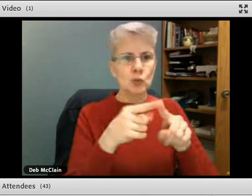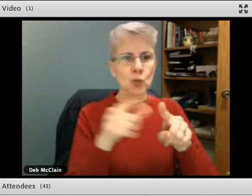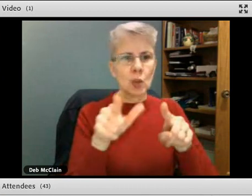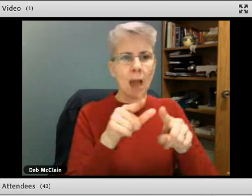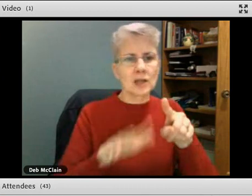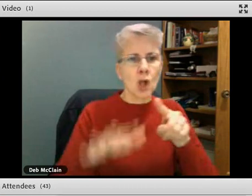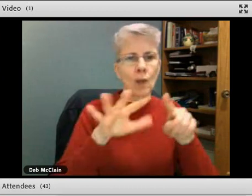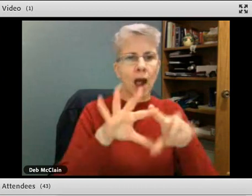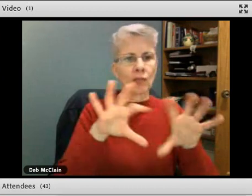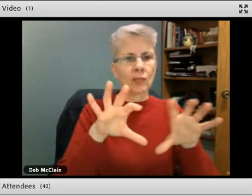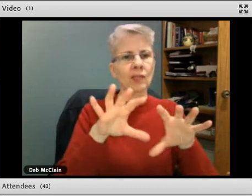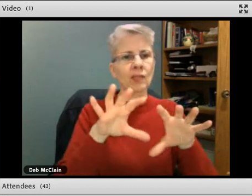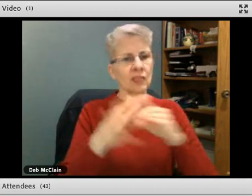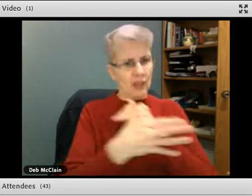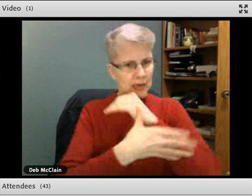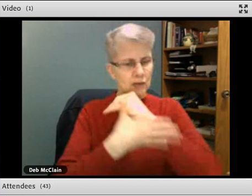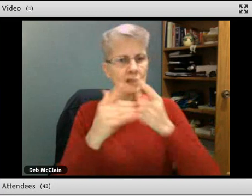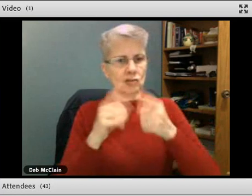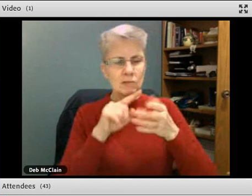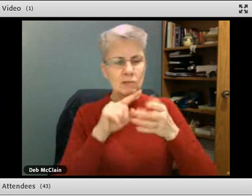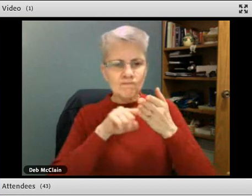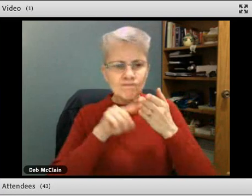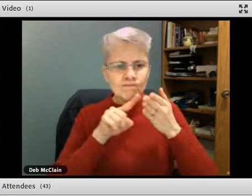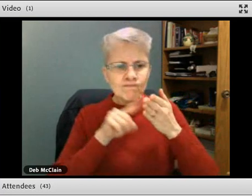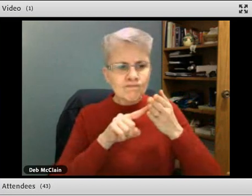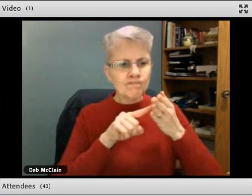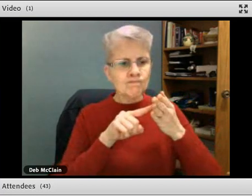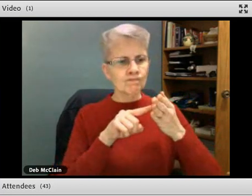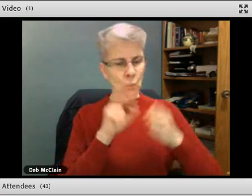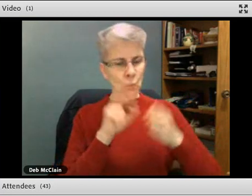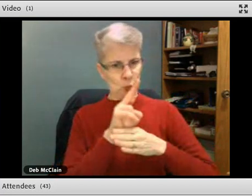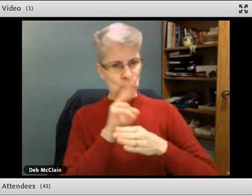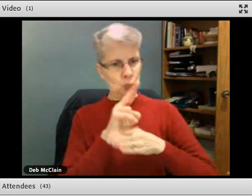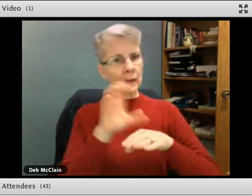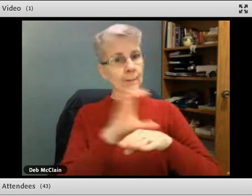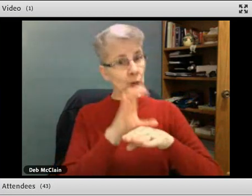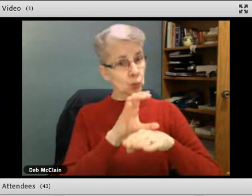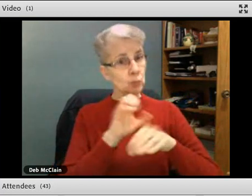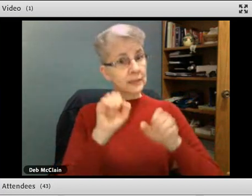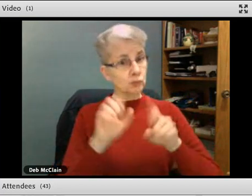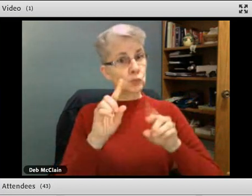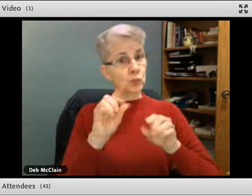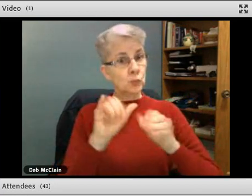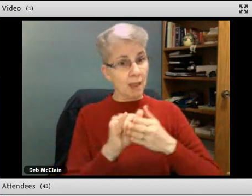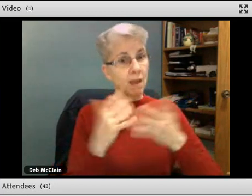and so they started exploring the possibility of using computers to do this,